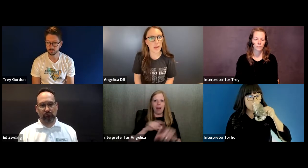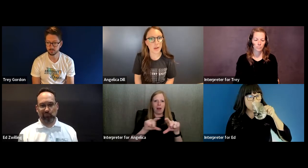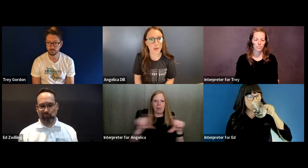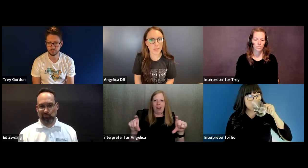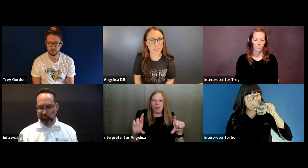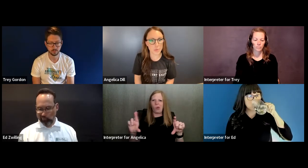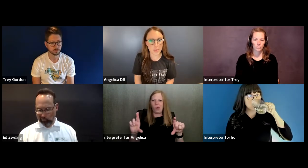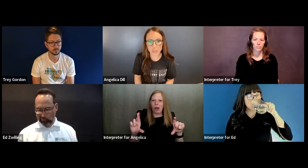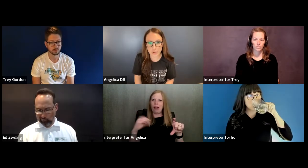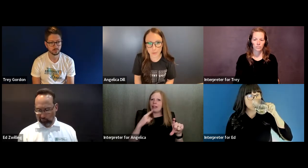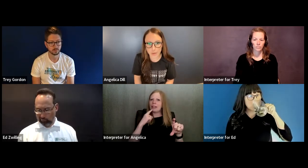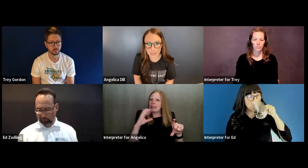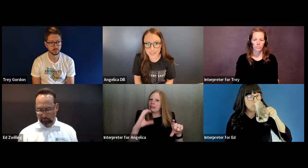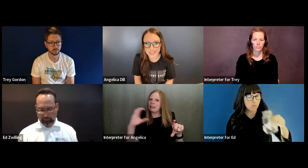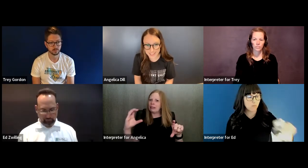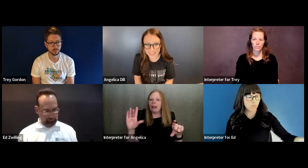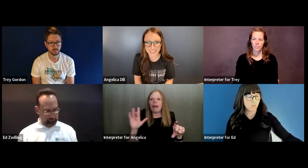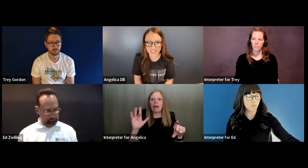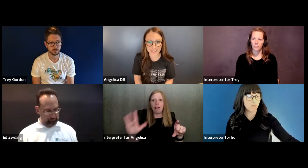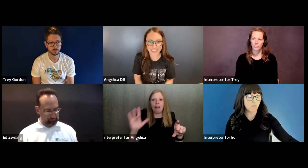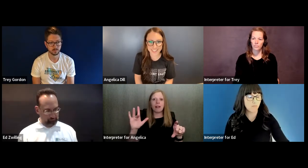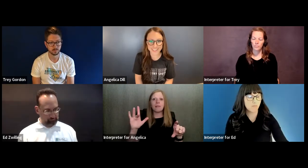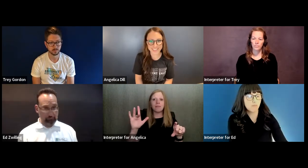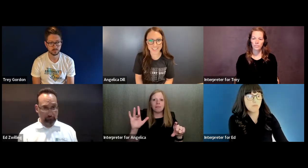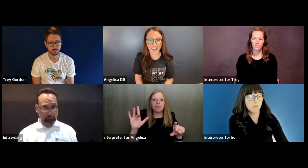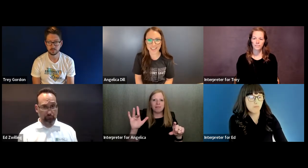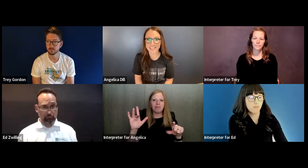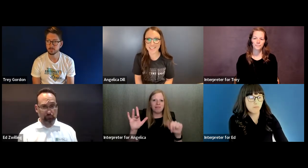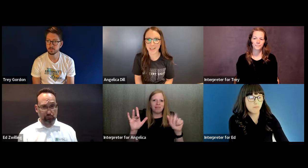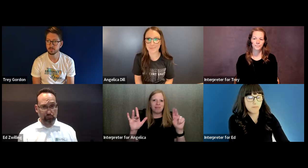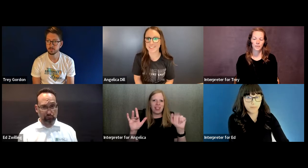um i just want to make sure everyone can see it thank you anna she said i can see captions